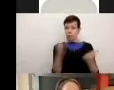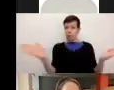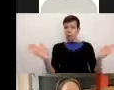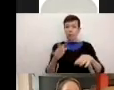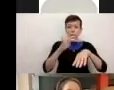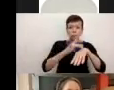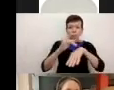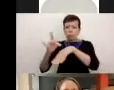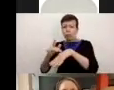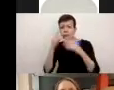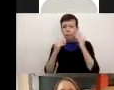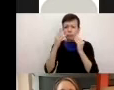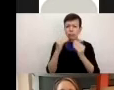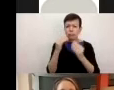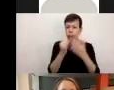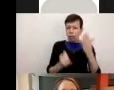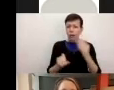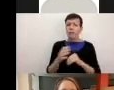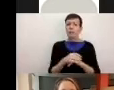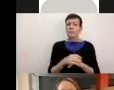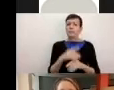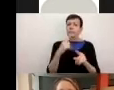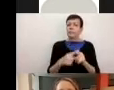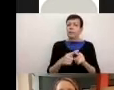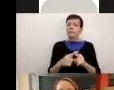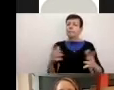and Reconciliation, anti-racism, equity, diversity, inclusion and accessibility.